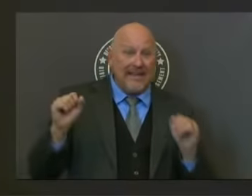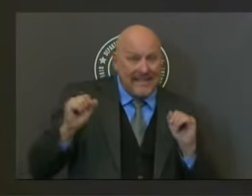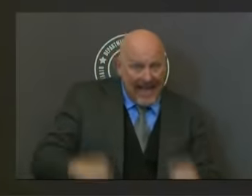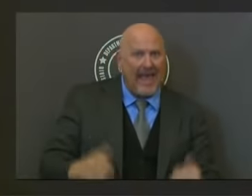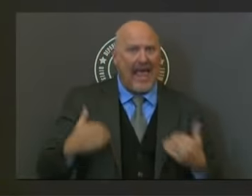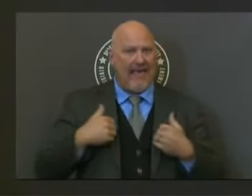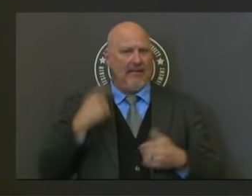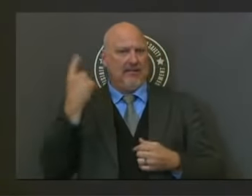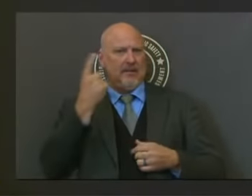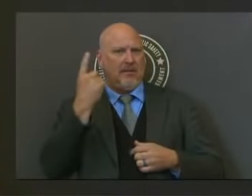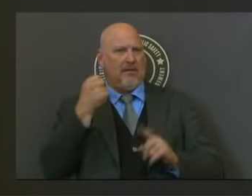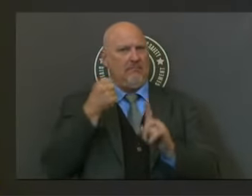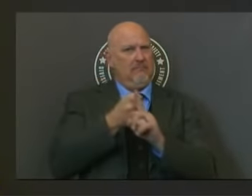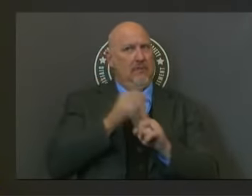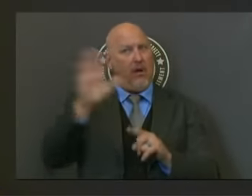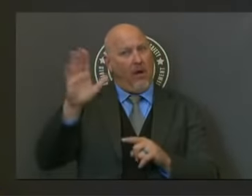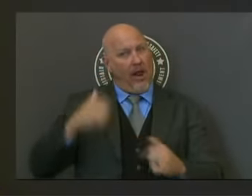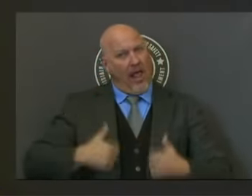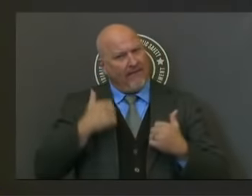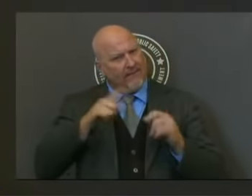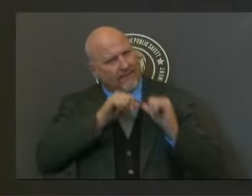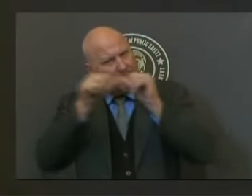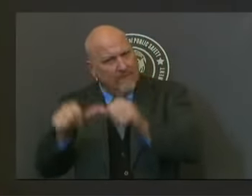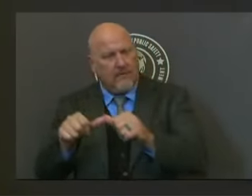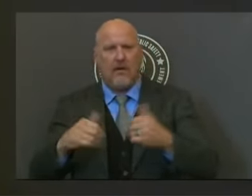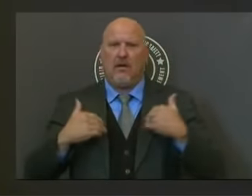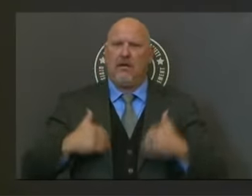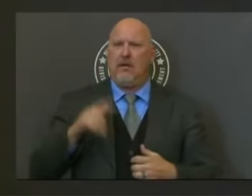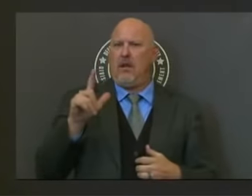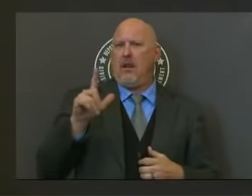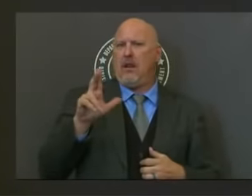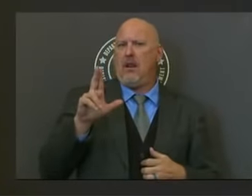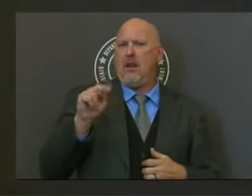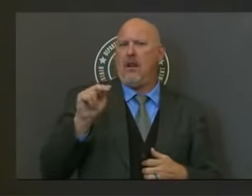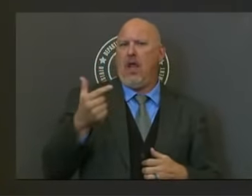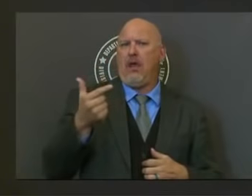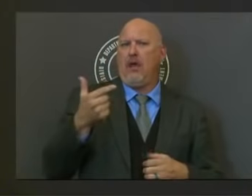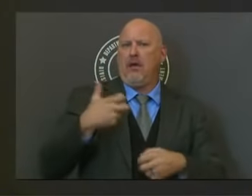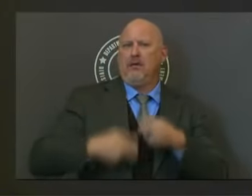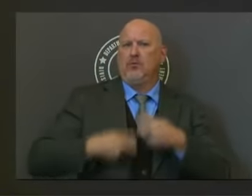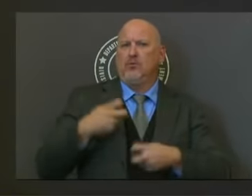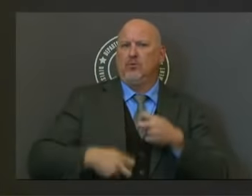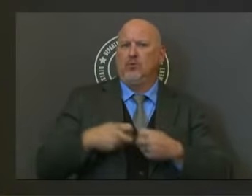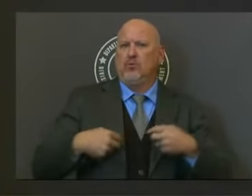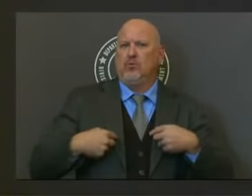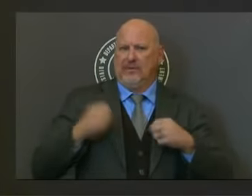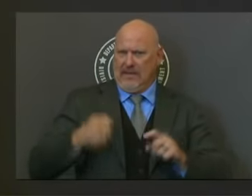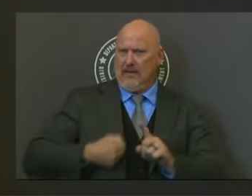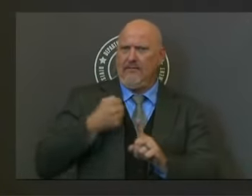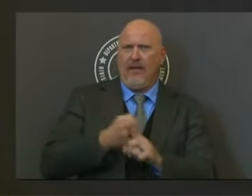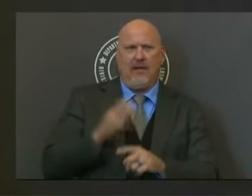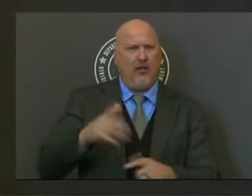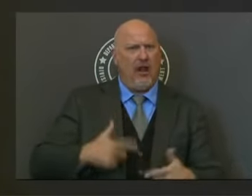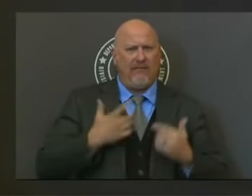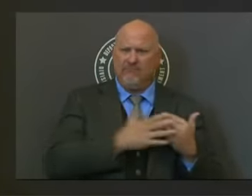recovery from the acute disease significantly these include